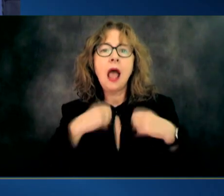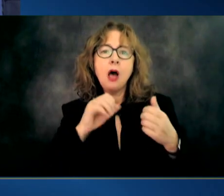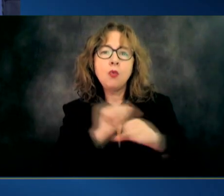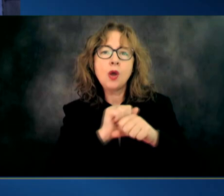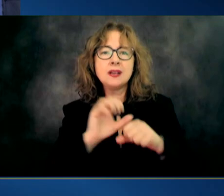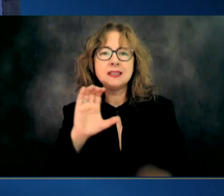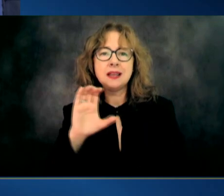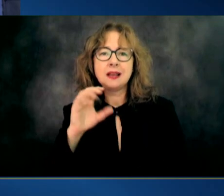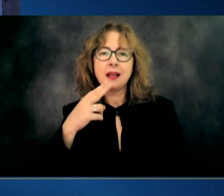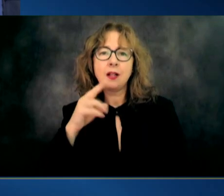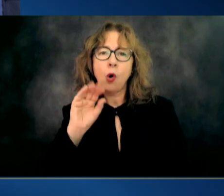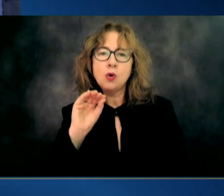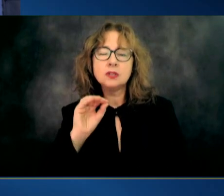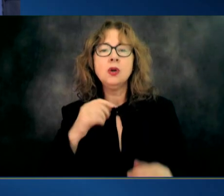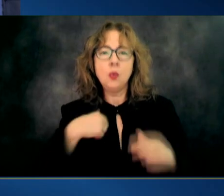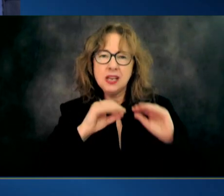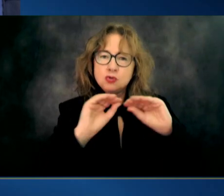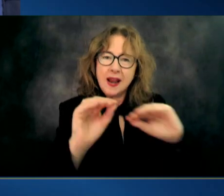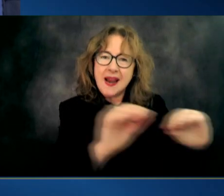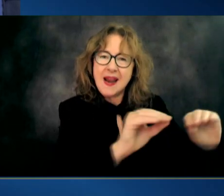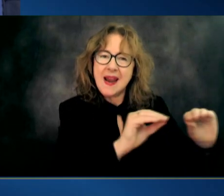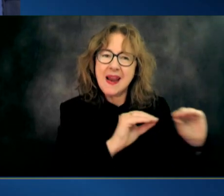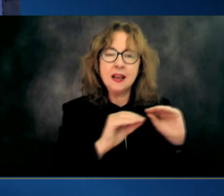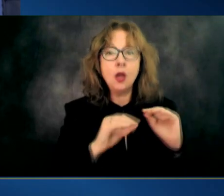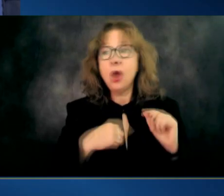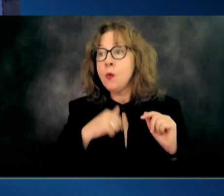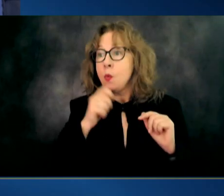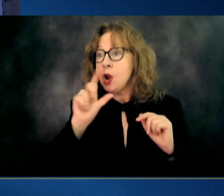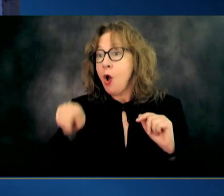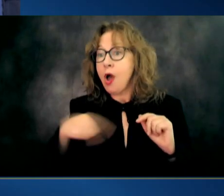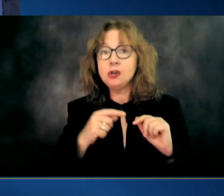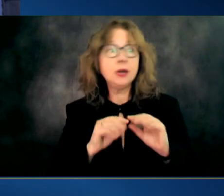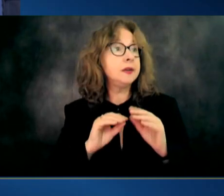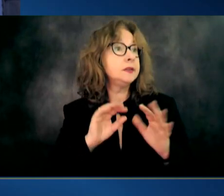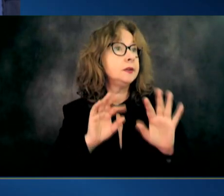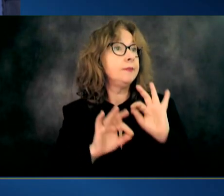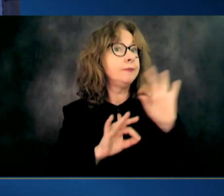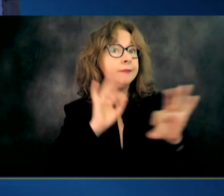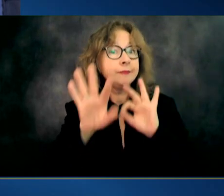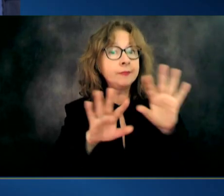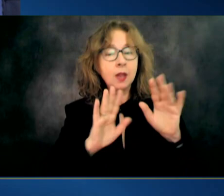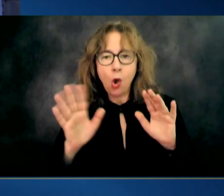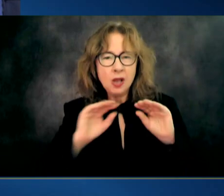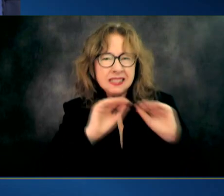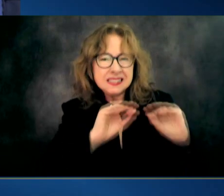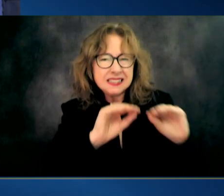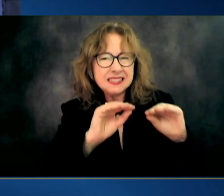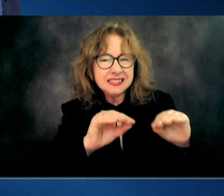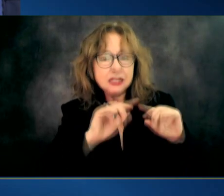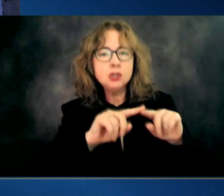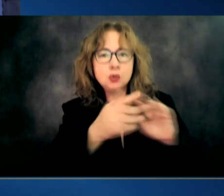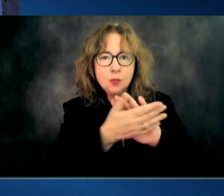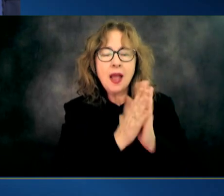community health workers. We're not just training community health workers. We are training them to be sickle cell disease based community health workers. There is